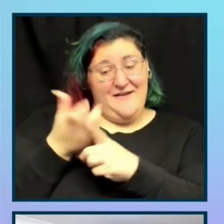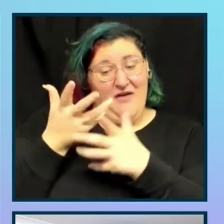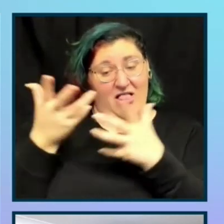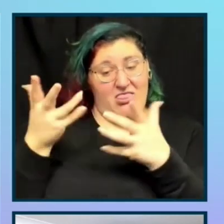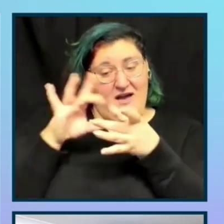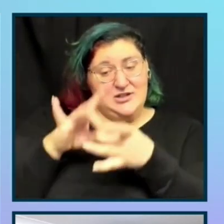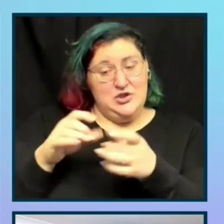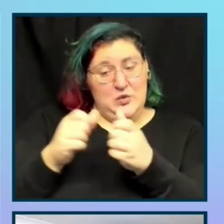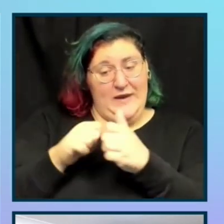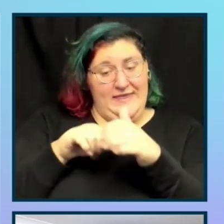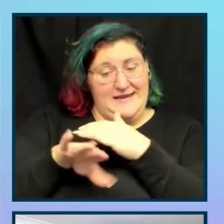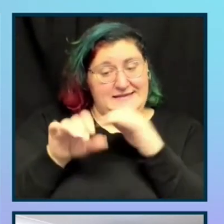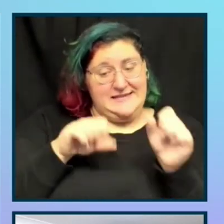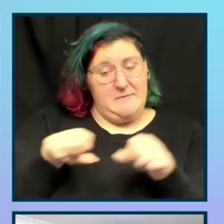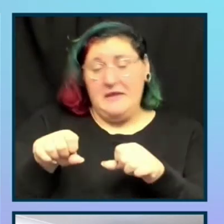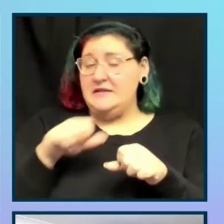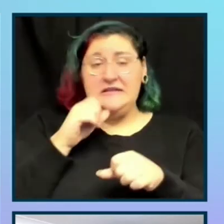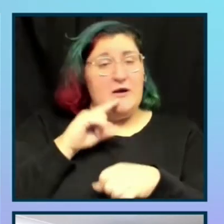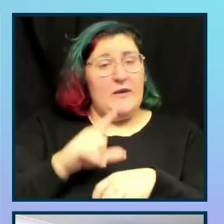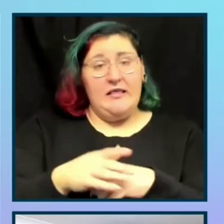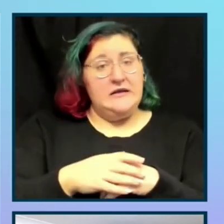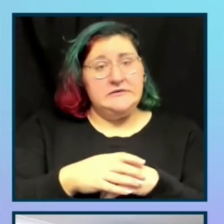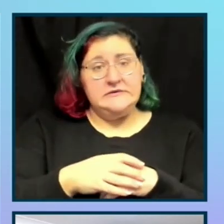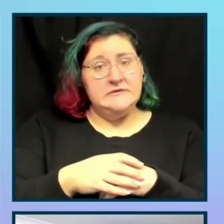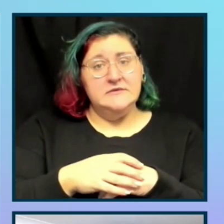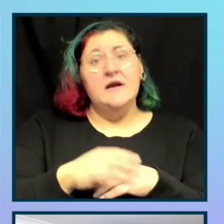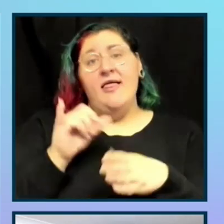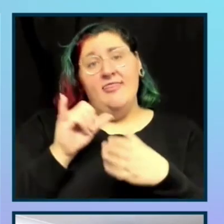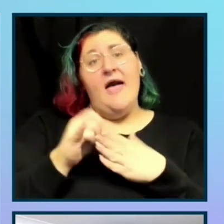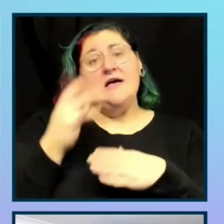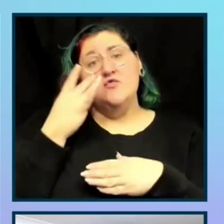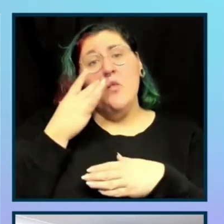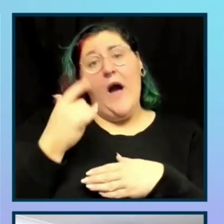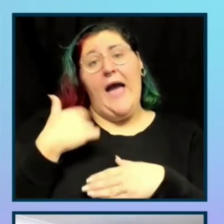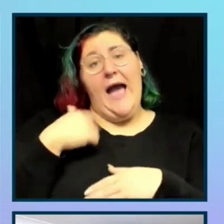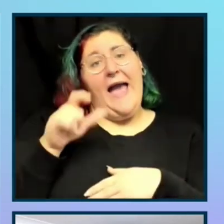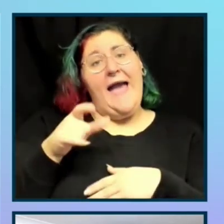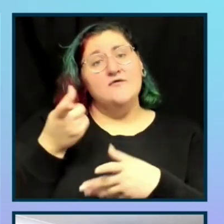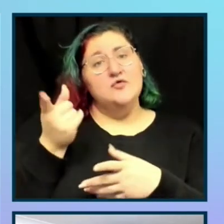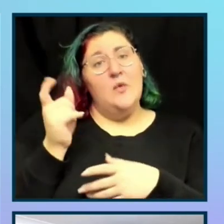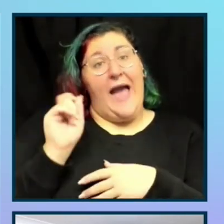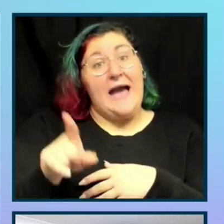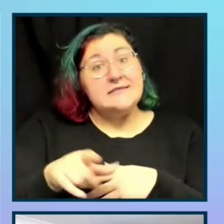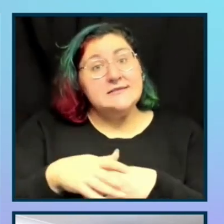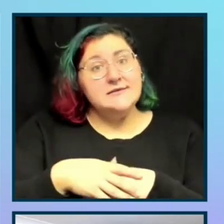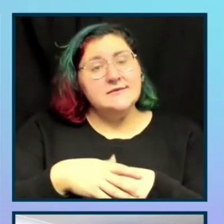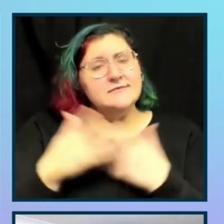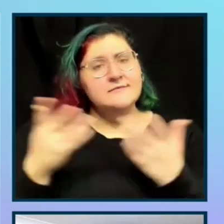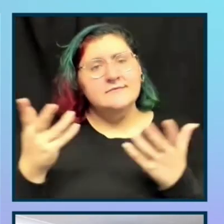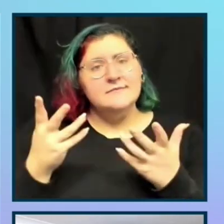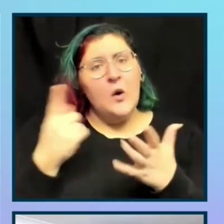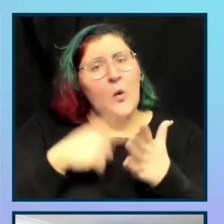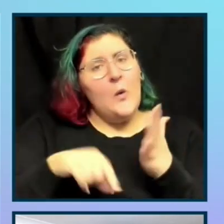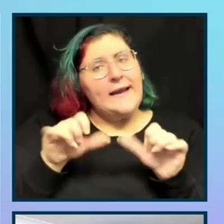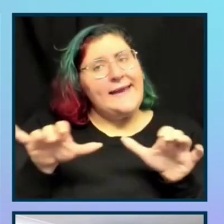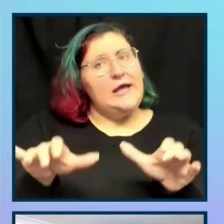to even ask arguably, you know, that might be down to that as well, to an extent, but what about at launch?